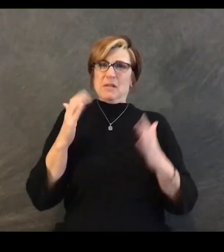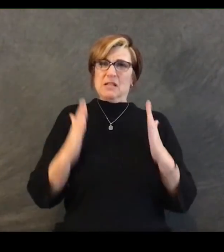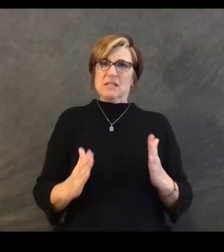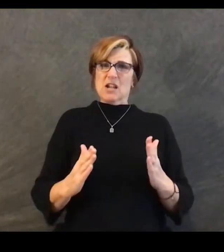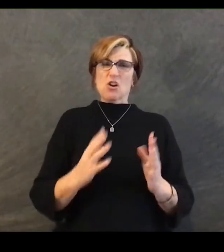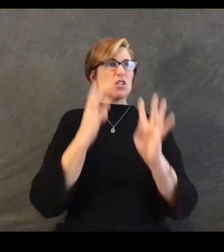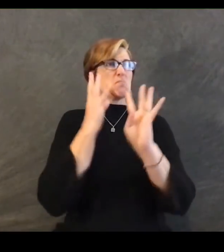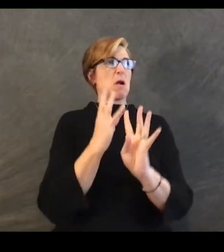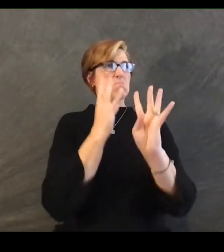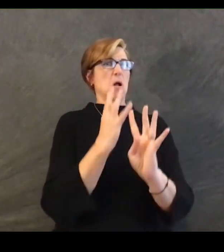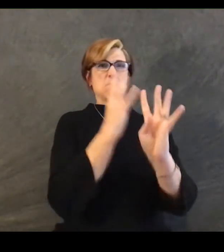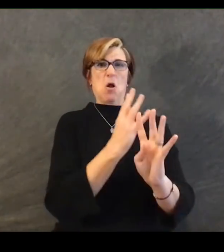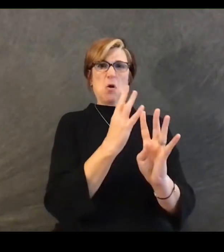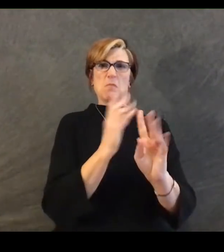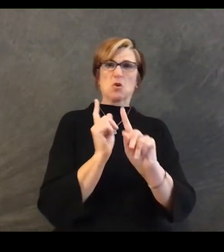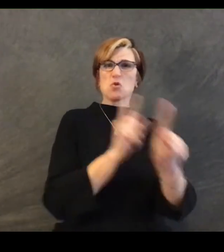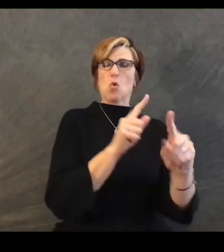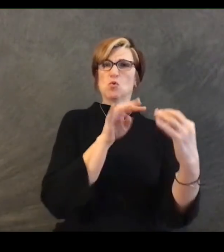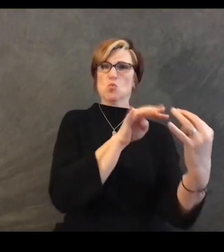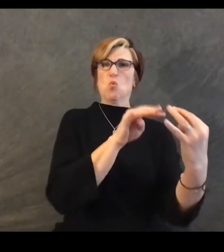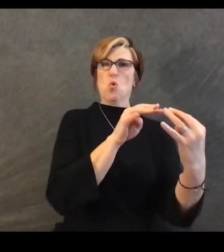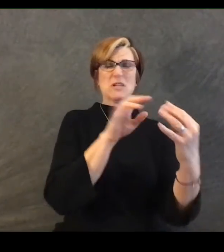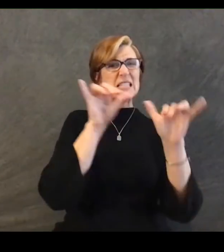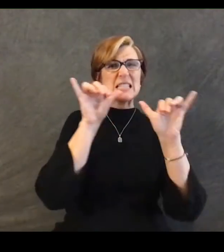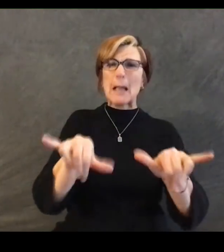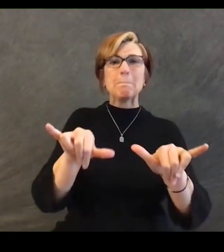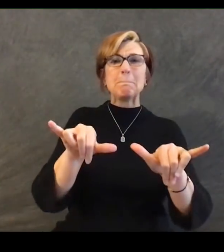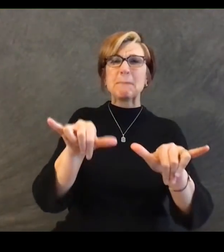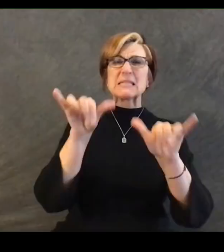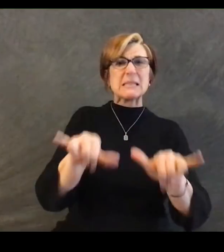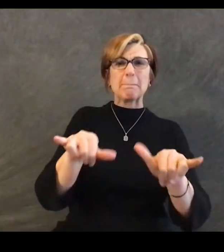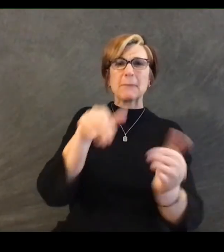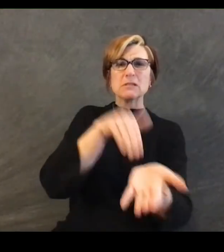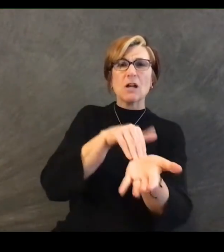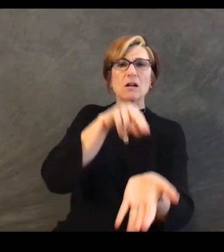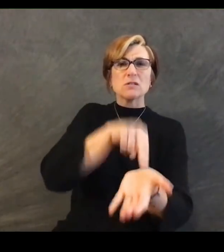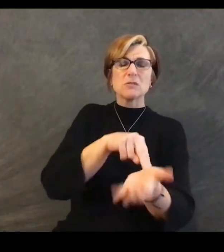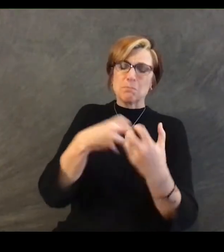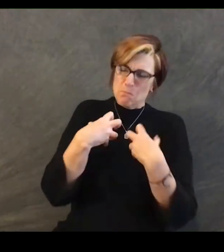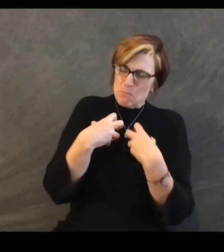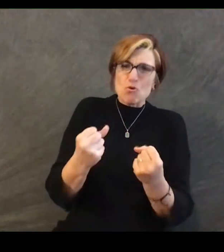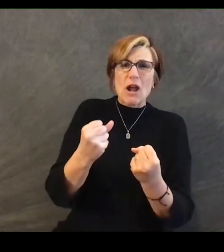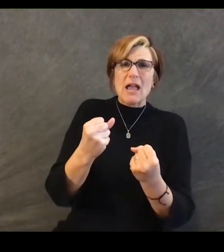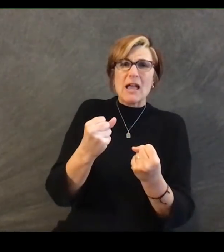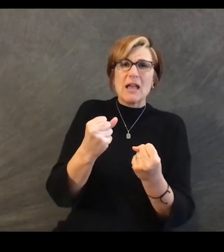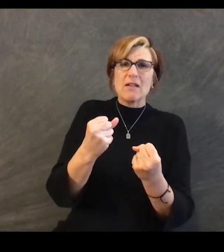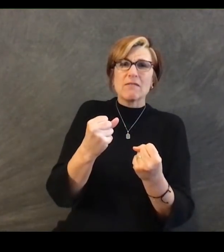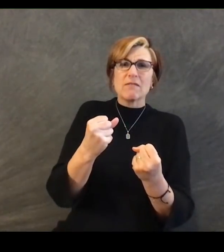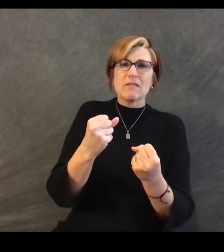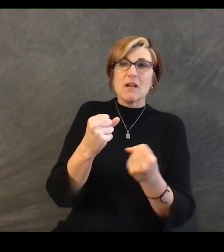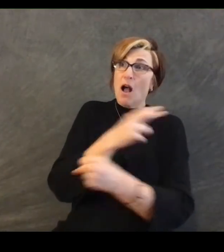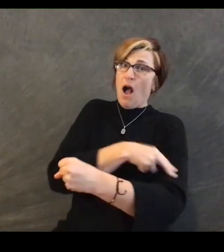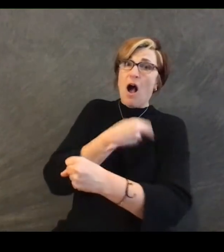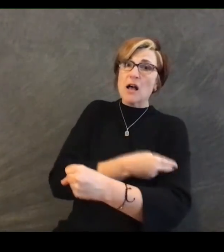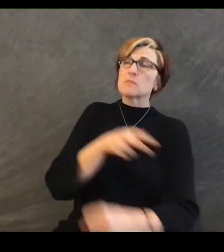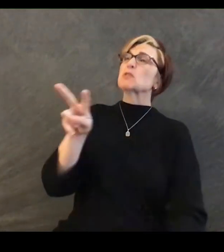incredible and I just have to take my hat I would take my head if I were